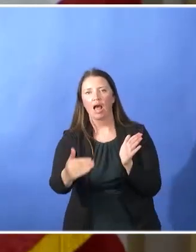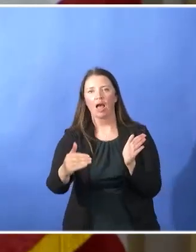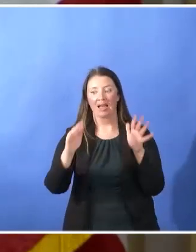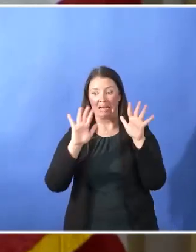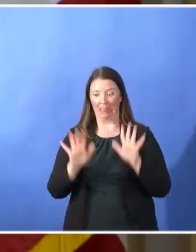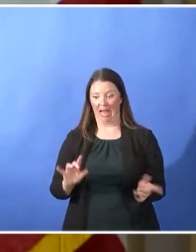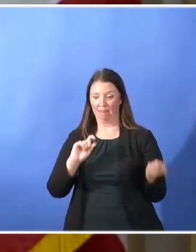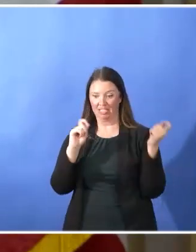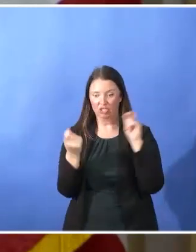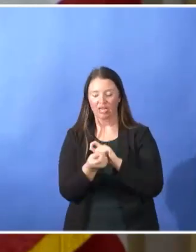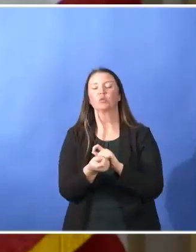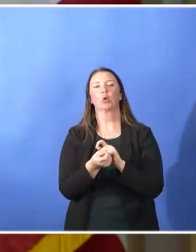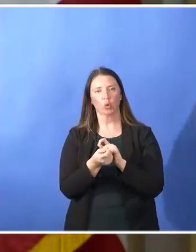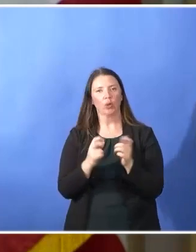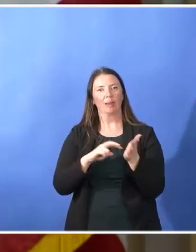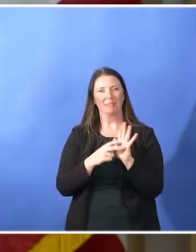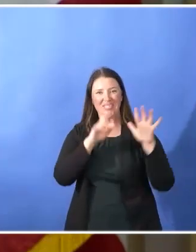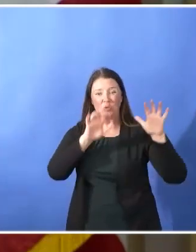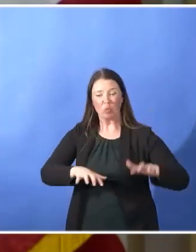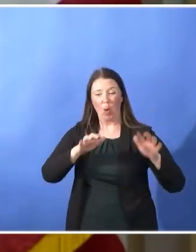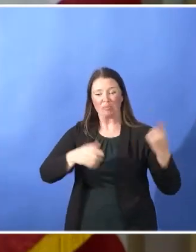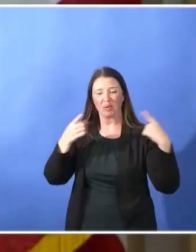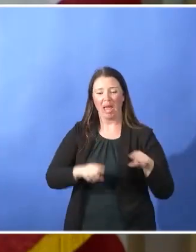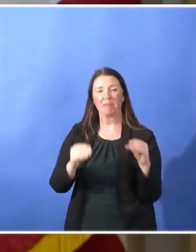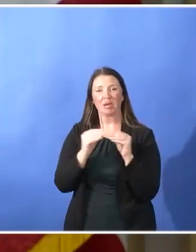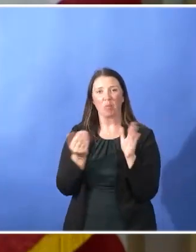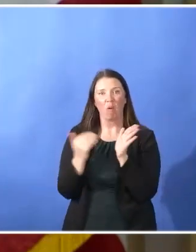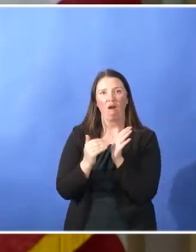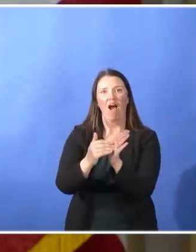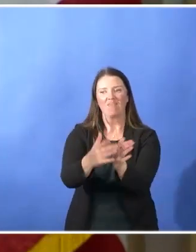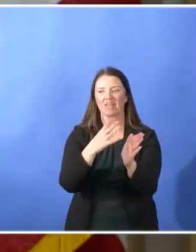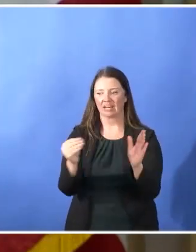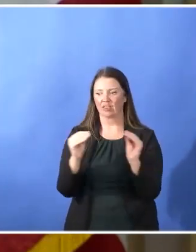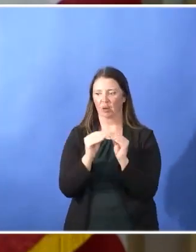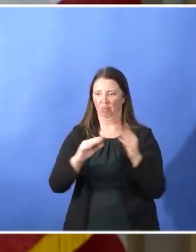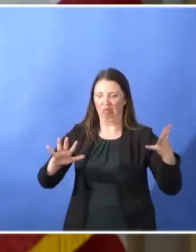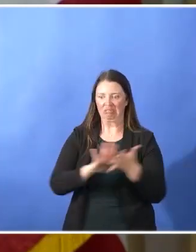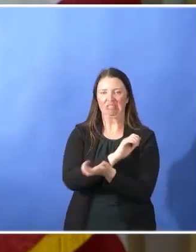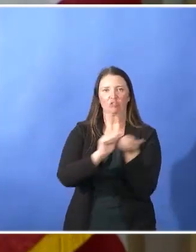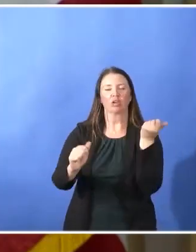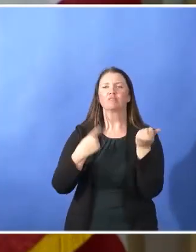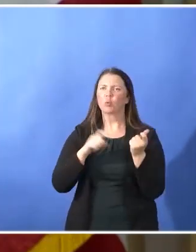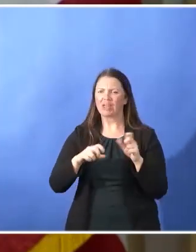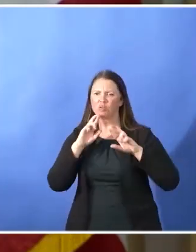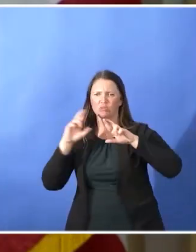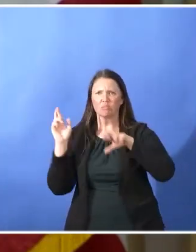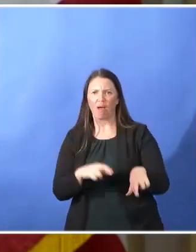AND MORE DAMAGING. WE NEED TO RESPOND IN KIND. KEEPING COMMUNICATIONS NETWORKS UP AND RUNNING CAN SAVE LIVES,